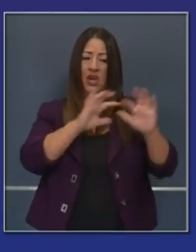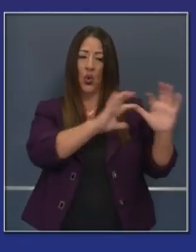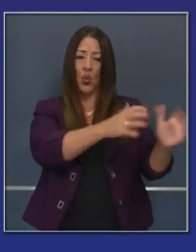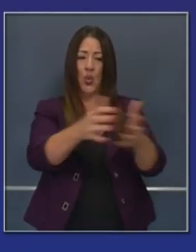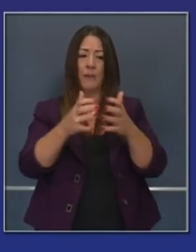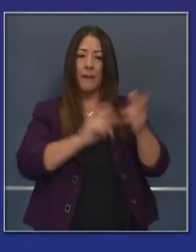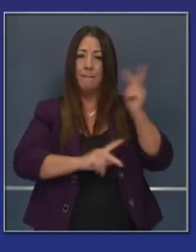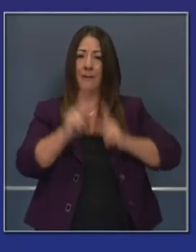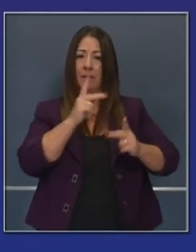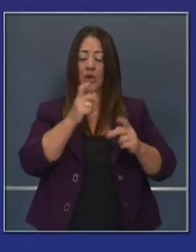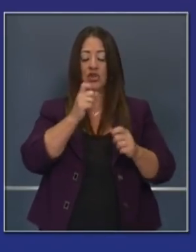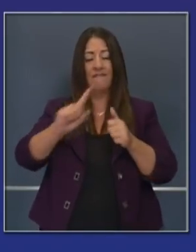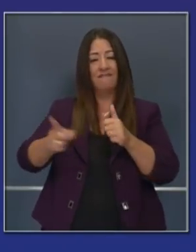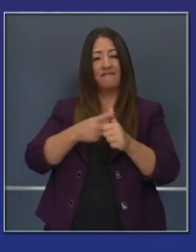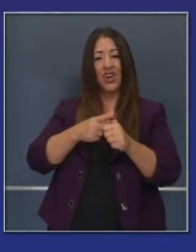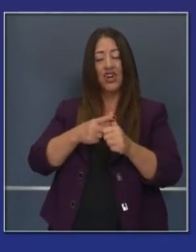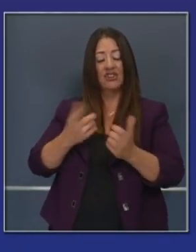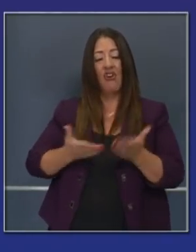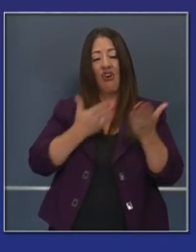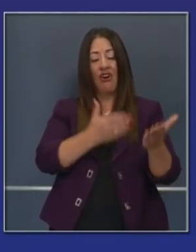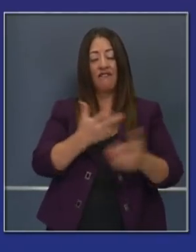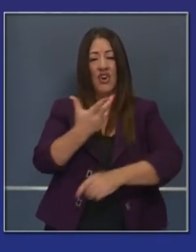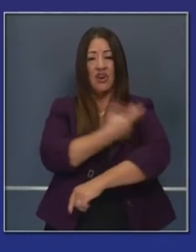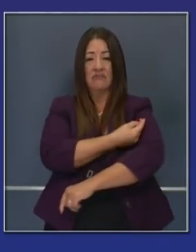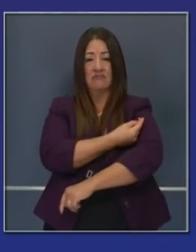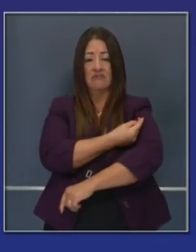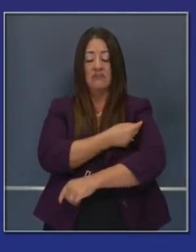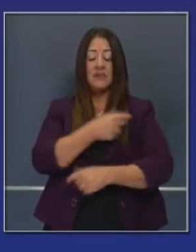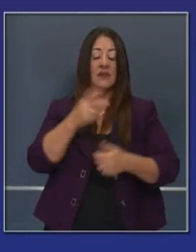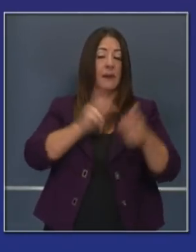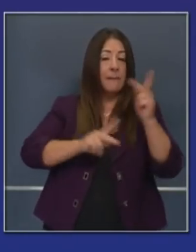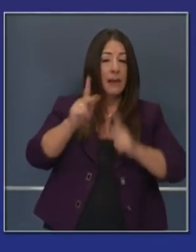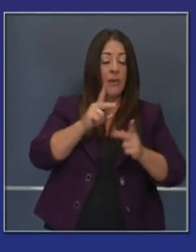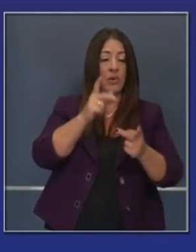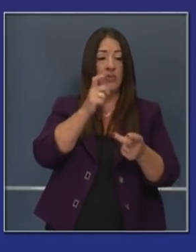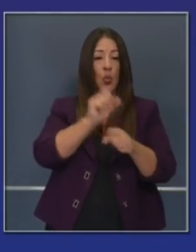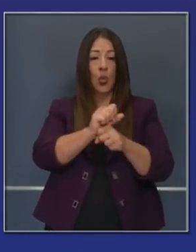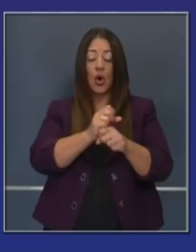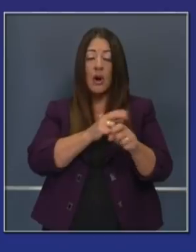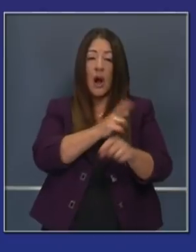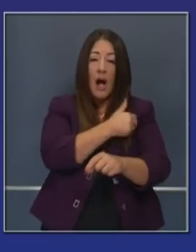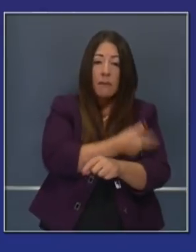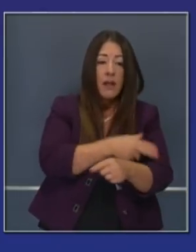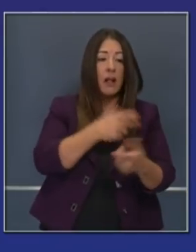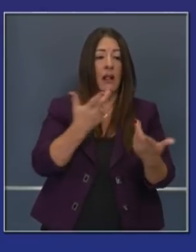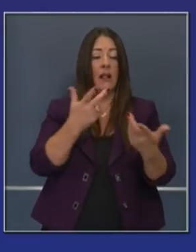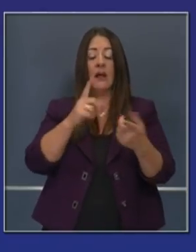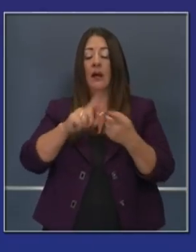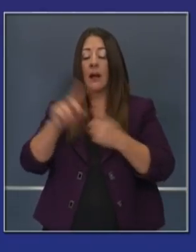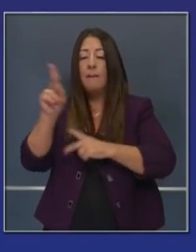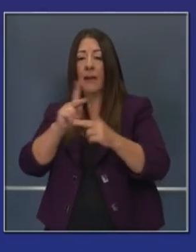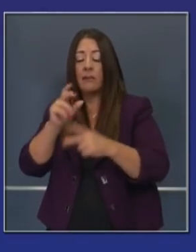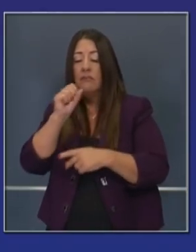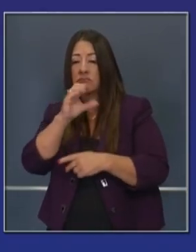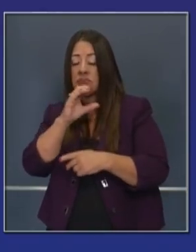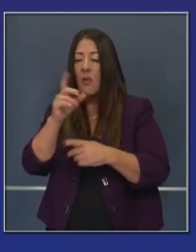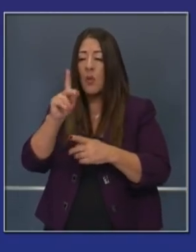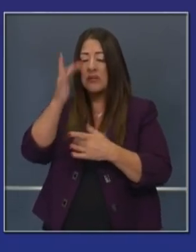DOSES. WHO SHOULD GET THEM? SUPPORTING OUR FRONTLINE HEALTH CARE WORKERS, AS THE GOVERNOR